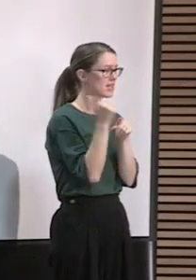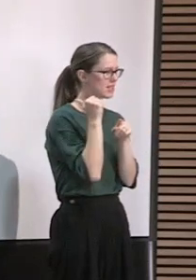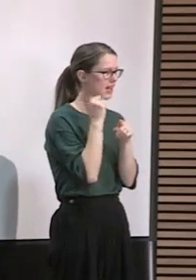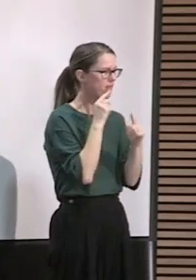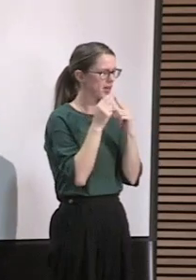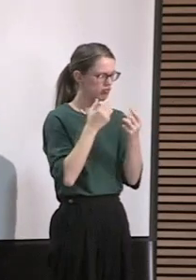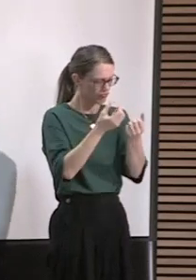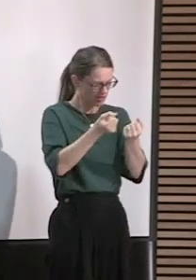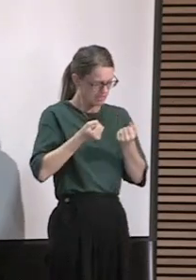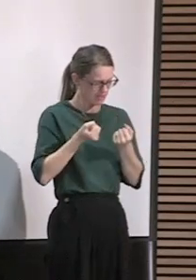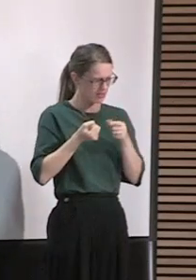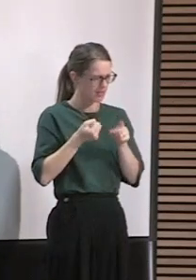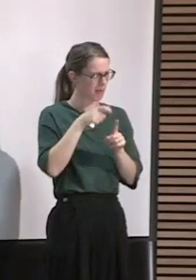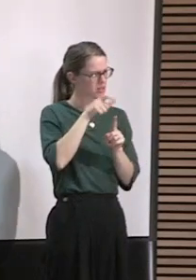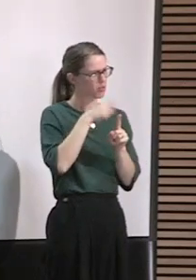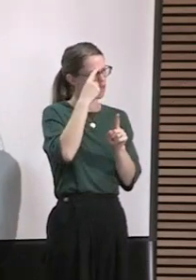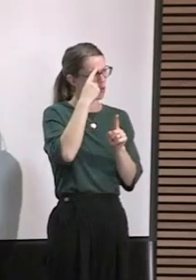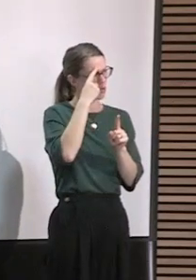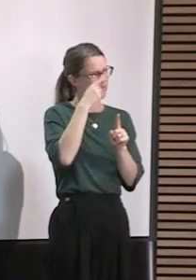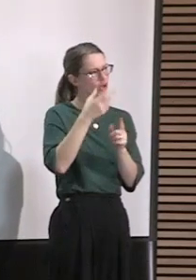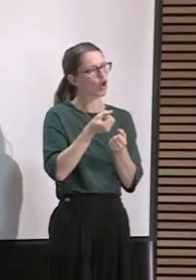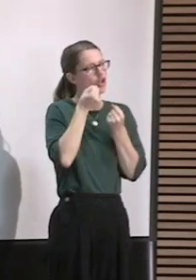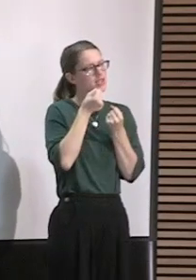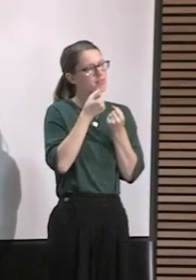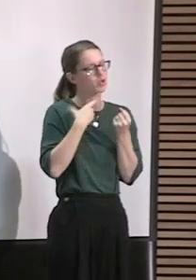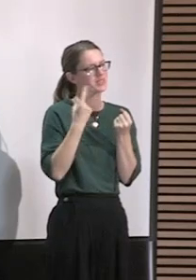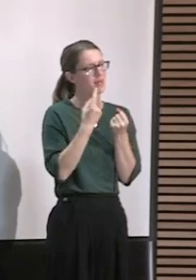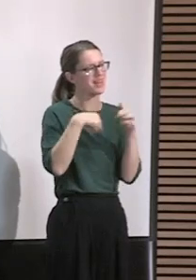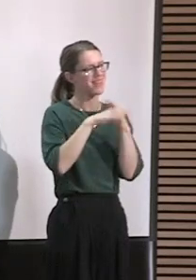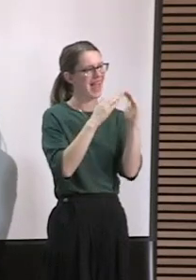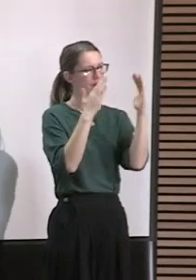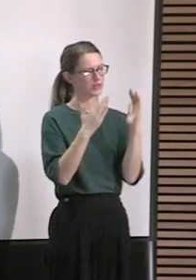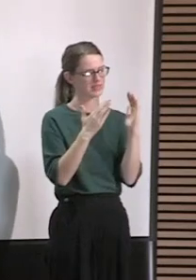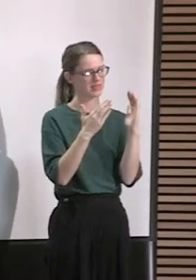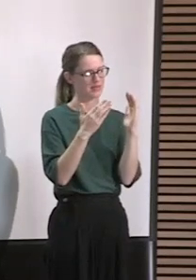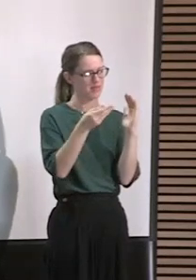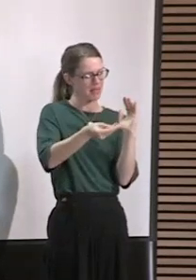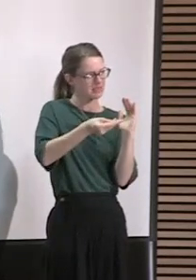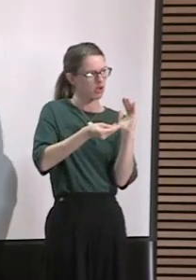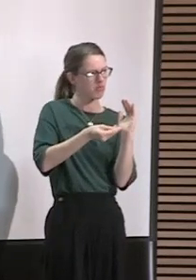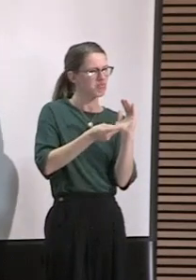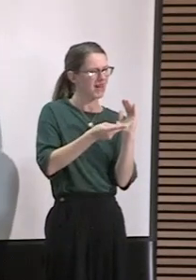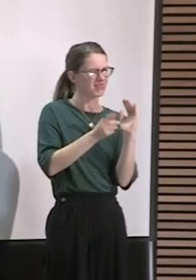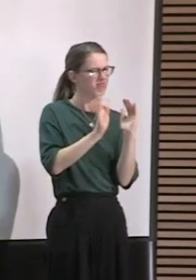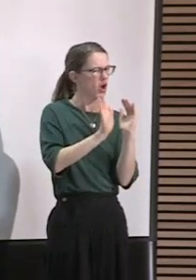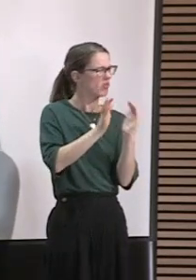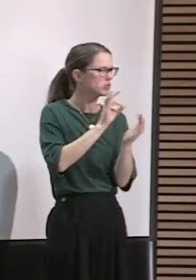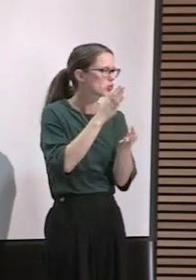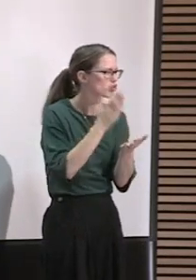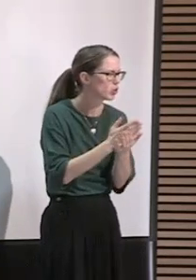church that I've talked about today. So, previously - yesterday, the information I had was that they were felt to be a household contact of